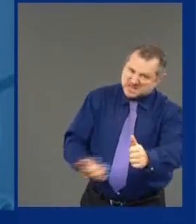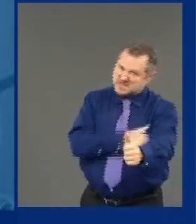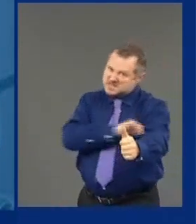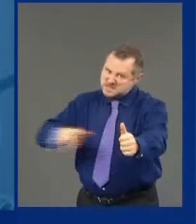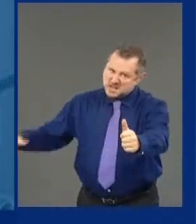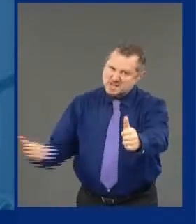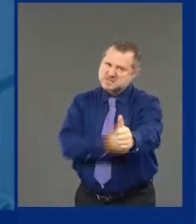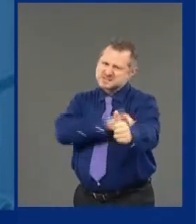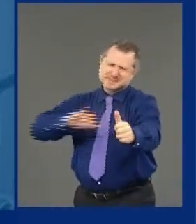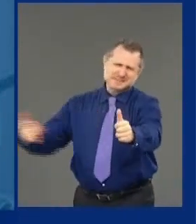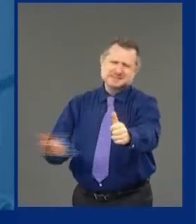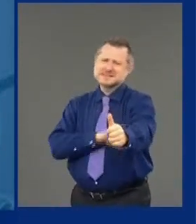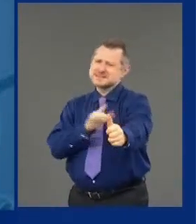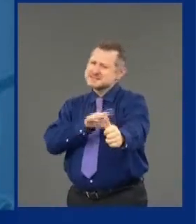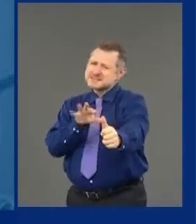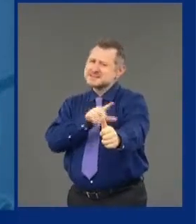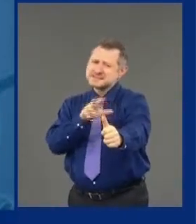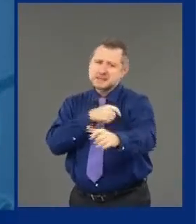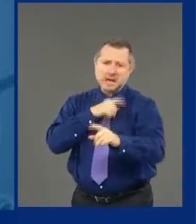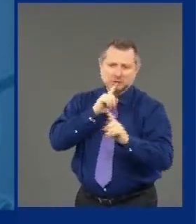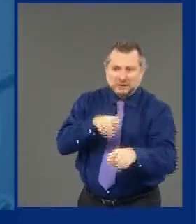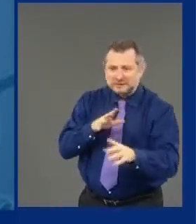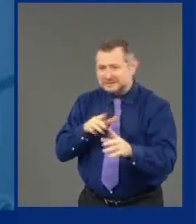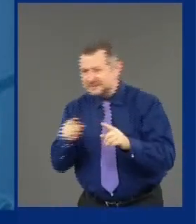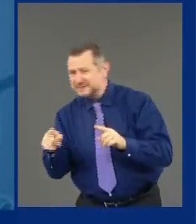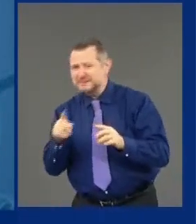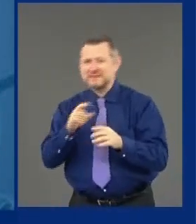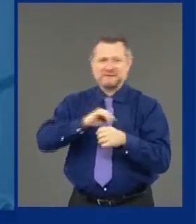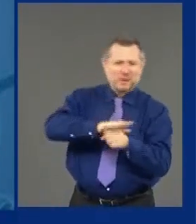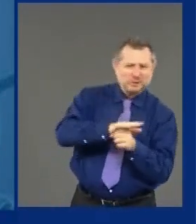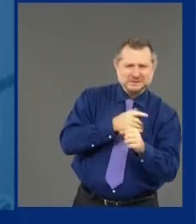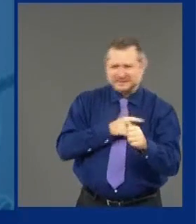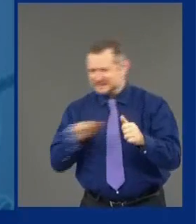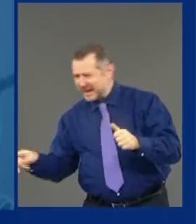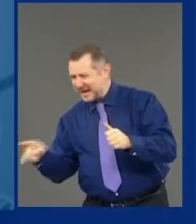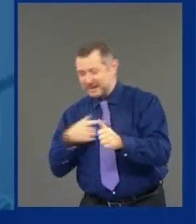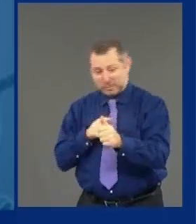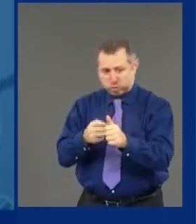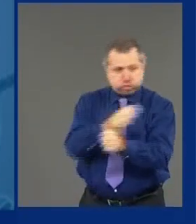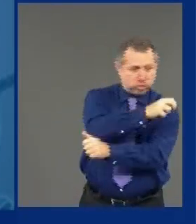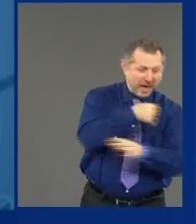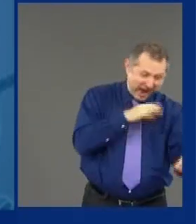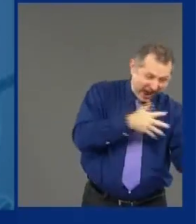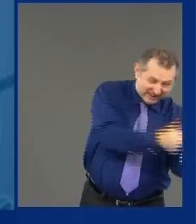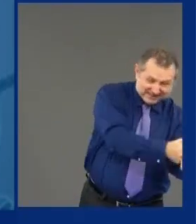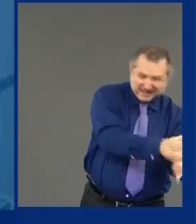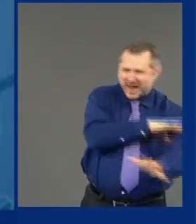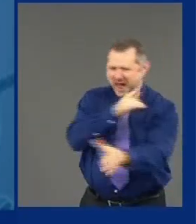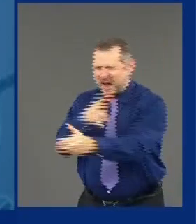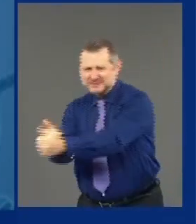YOU HAVE TO GET AHEAD OF IT. THE VIRUS HAS BEEN AHEAD OF US AND WE'RE ALWAYS REACTING TO THE